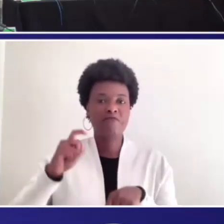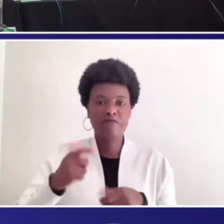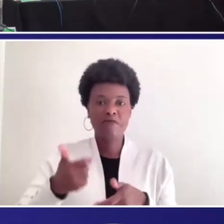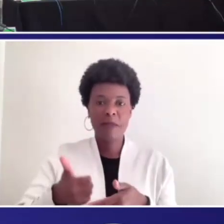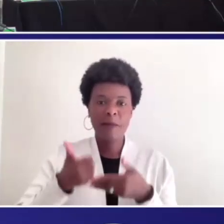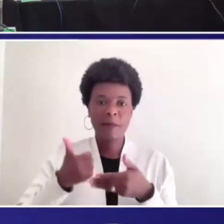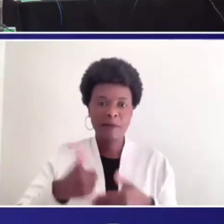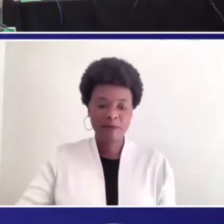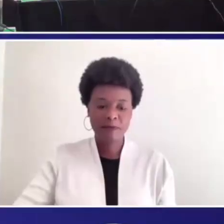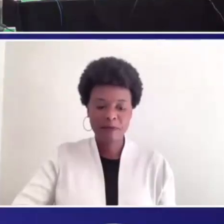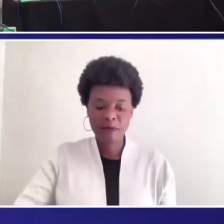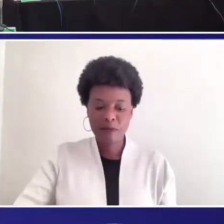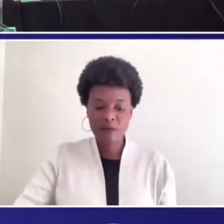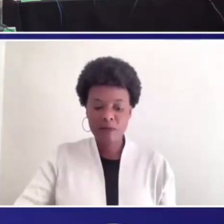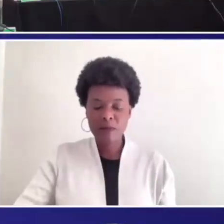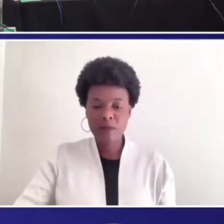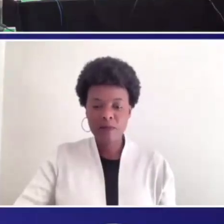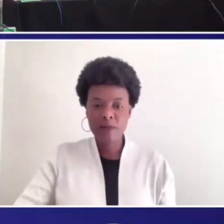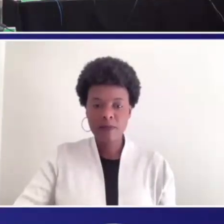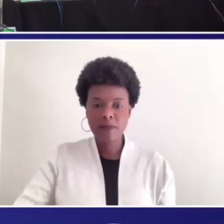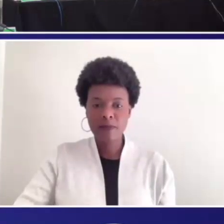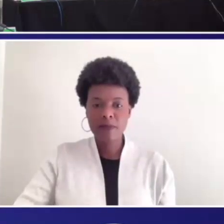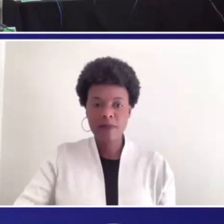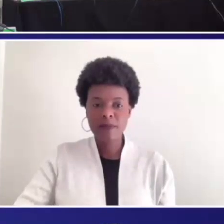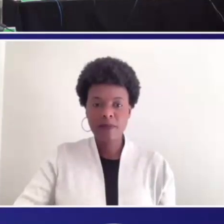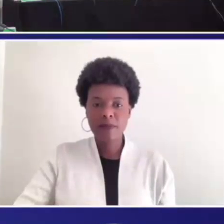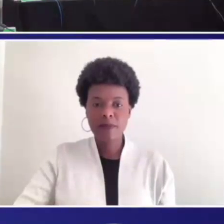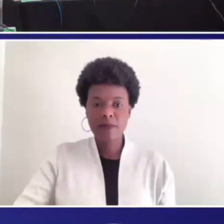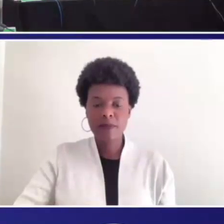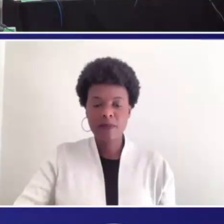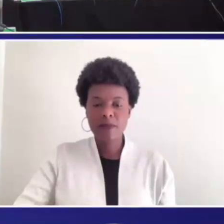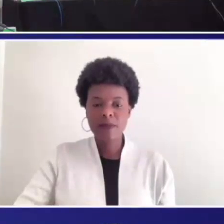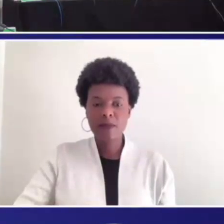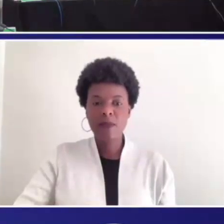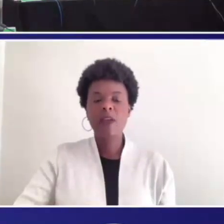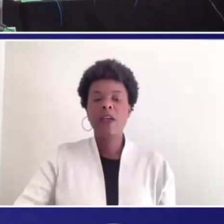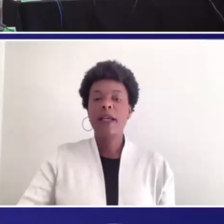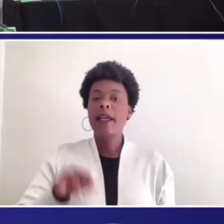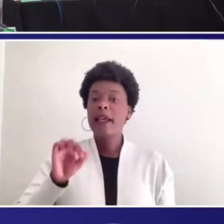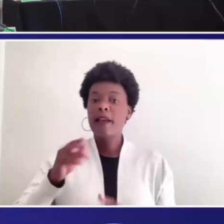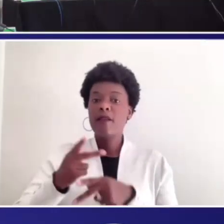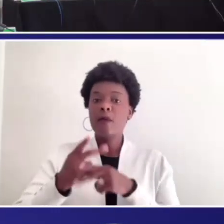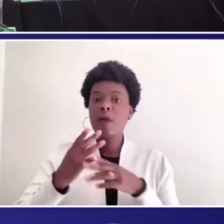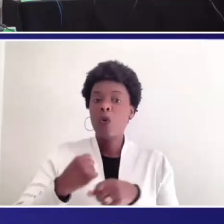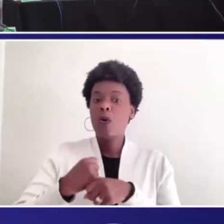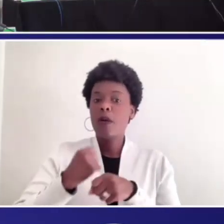And what that does is if a borrower makes an on-time payment per this definition,